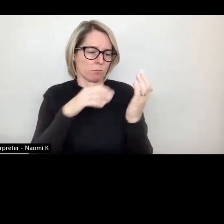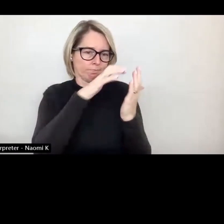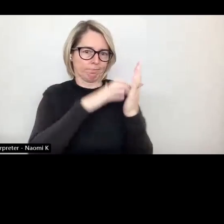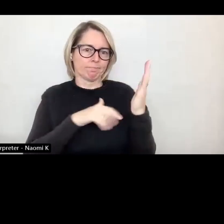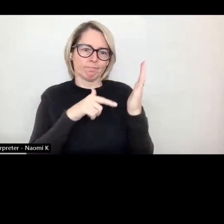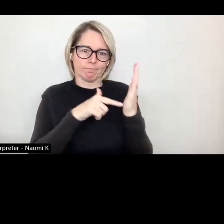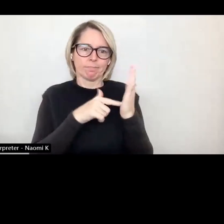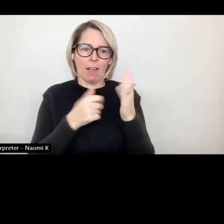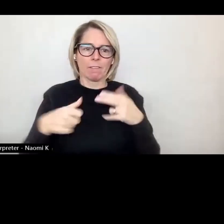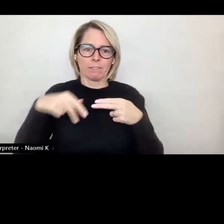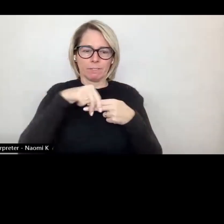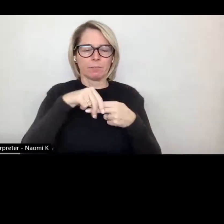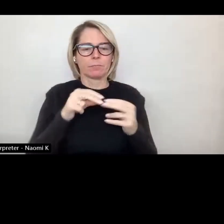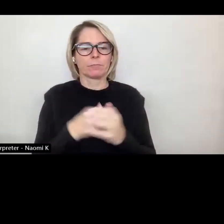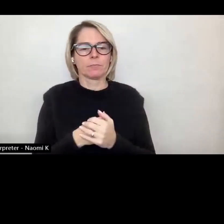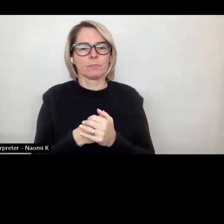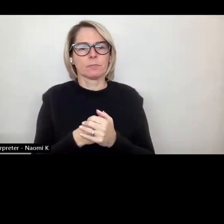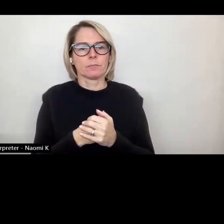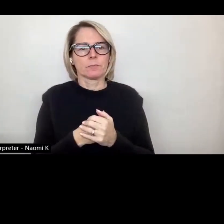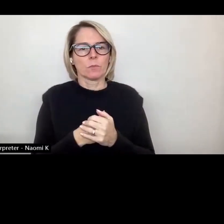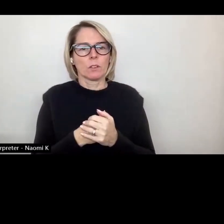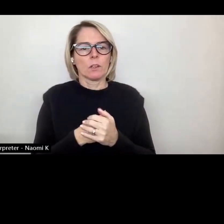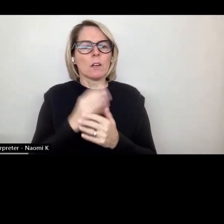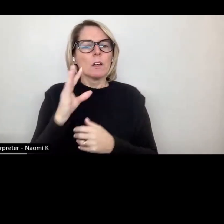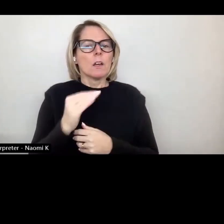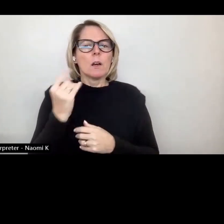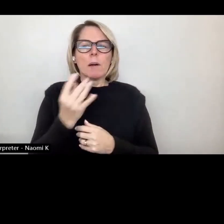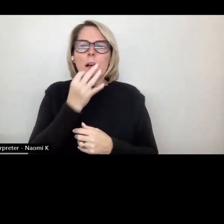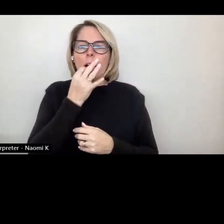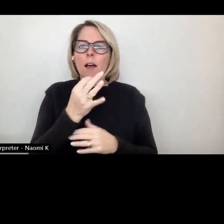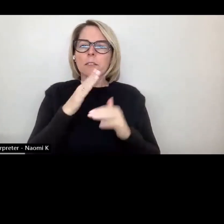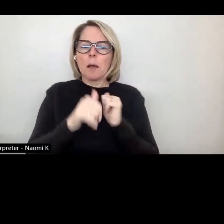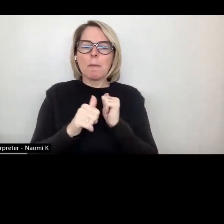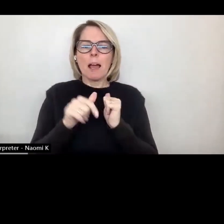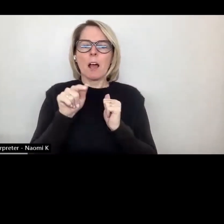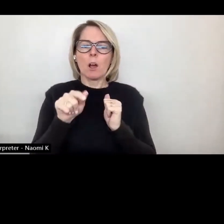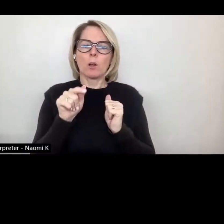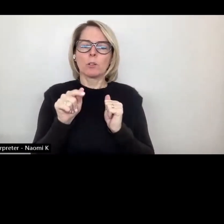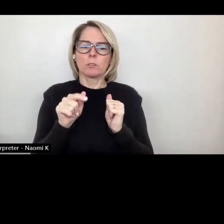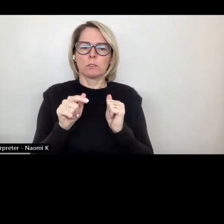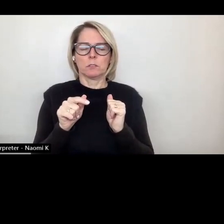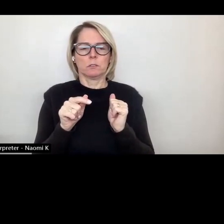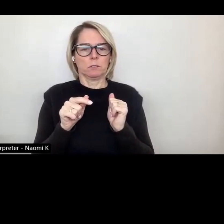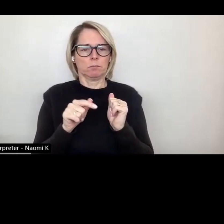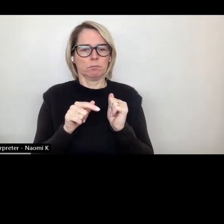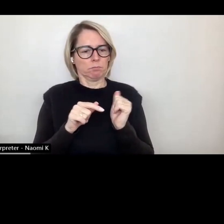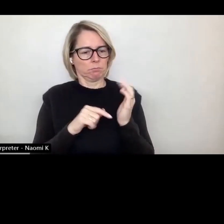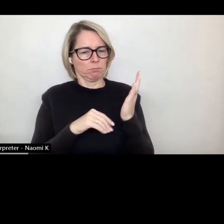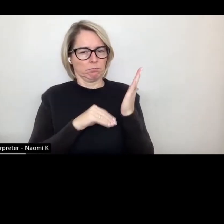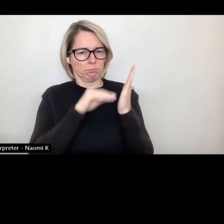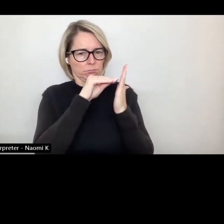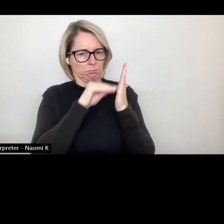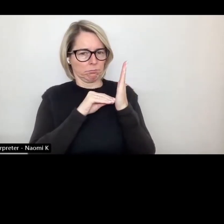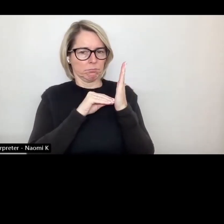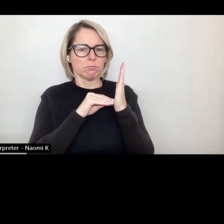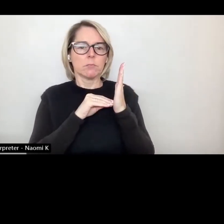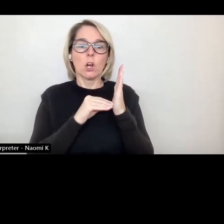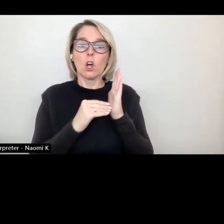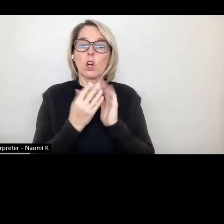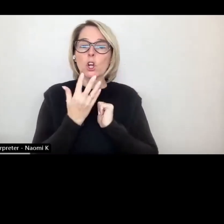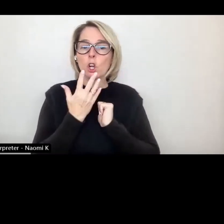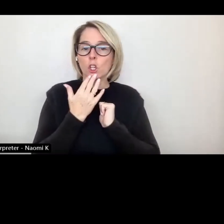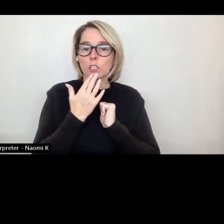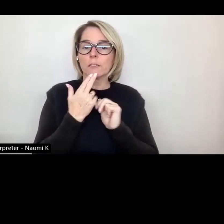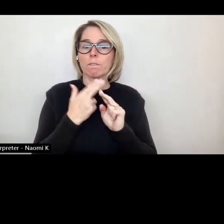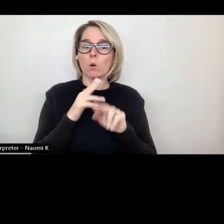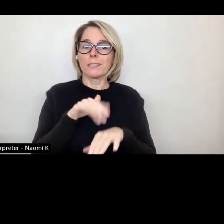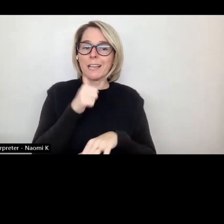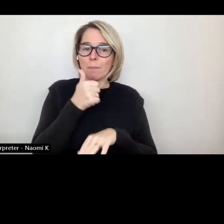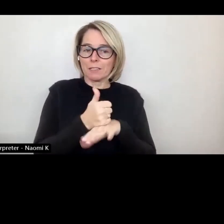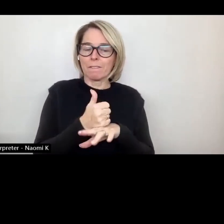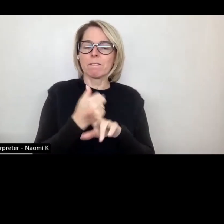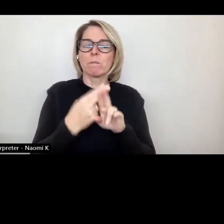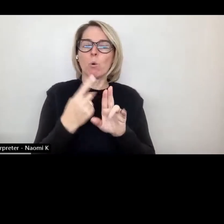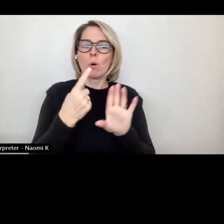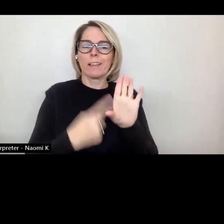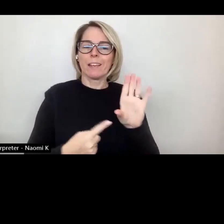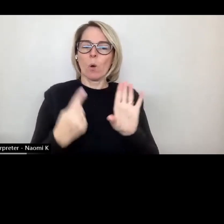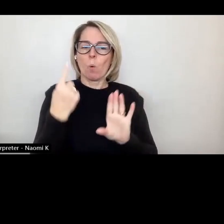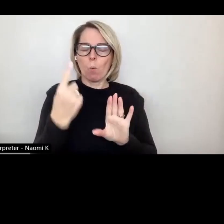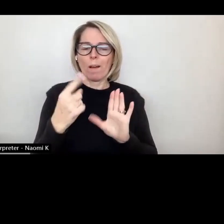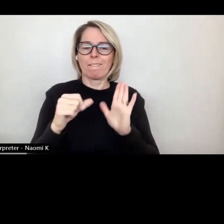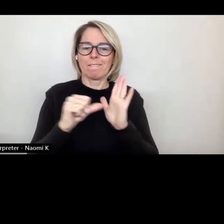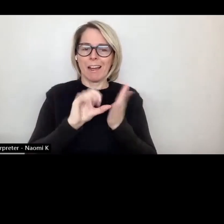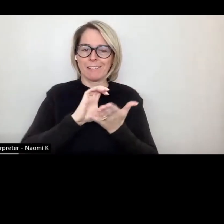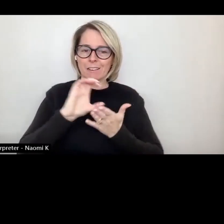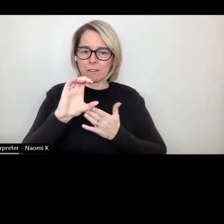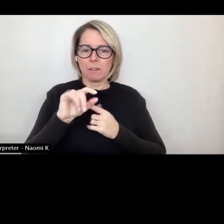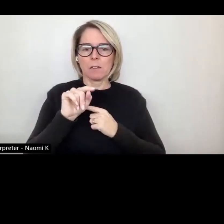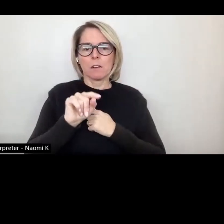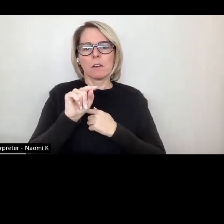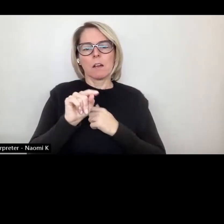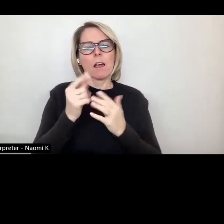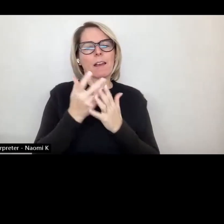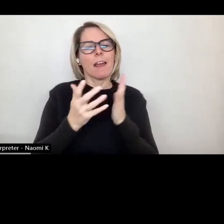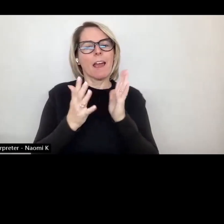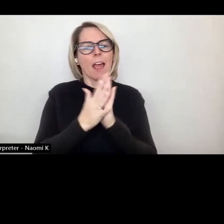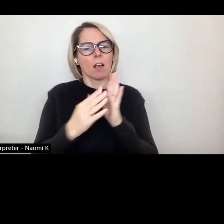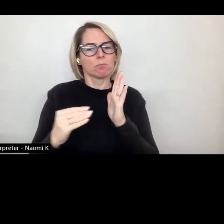Someone has asked about indicative costings for establishment as part of year one funding and how that would be presented in the AWP or Activity Work Plan template.